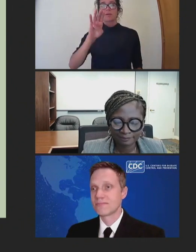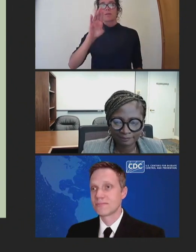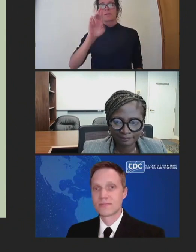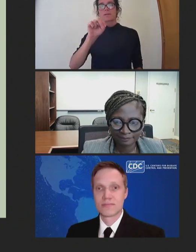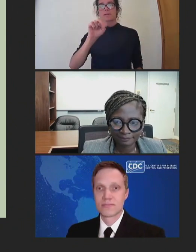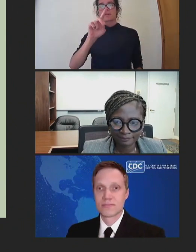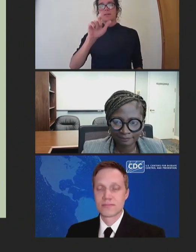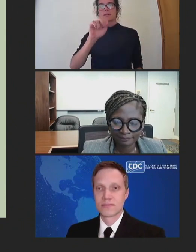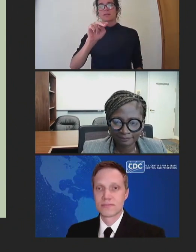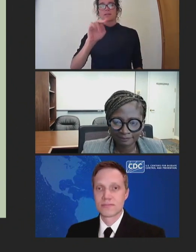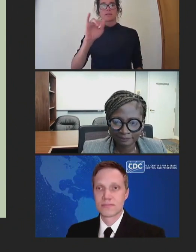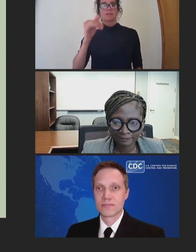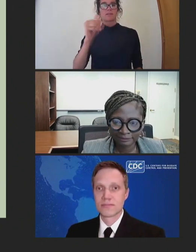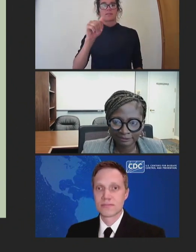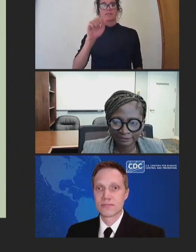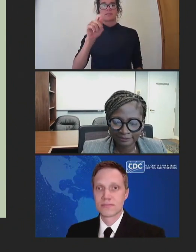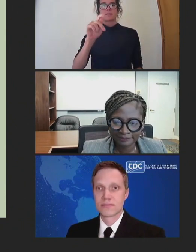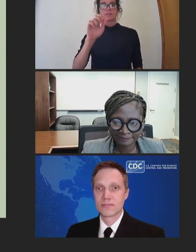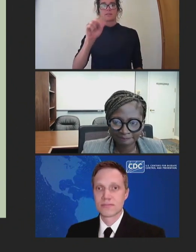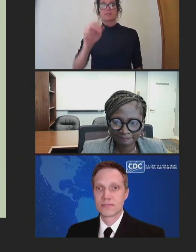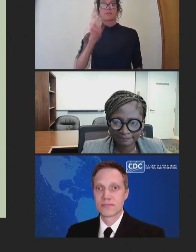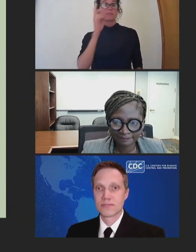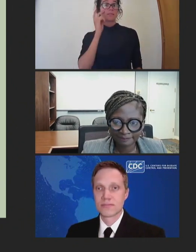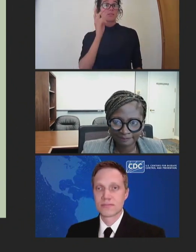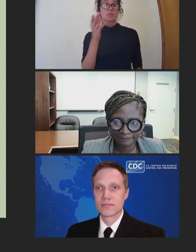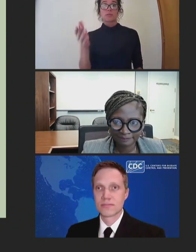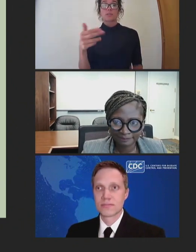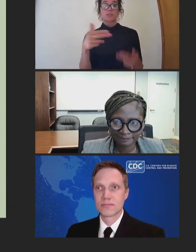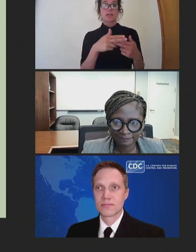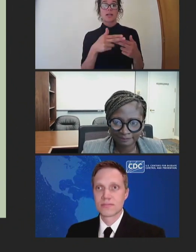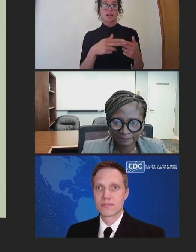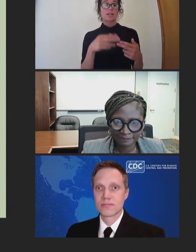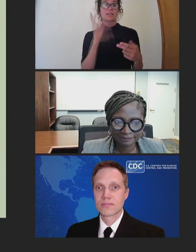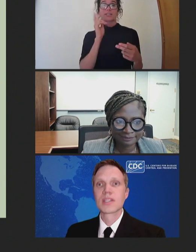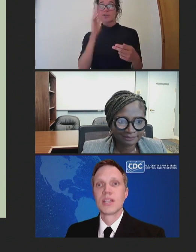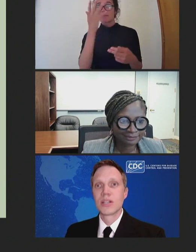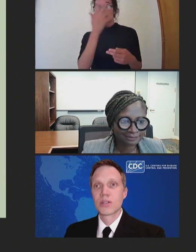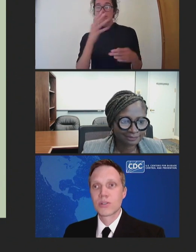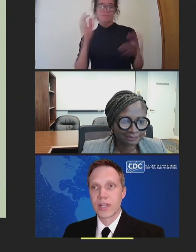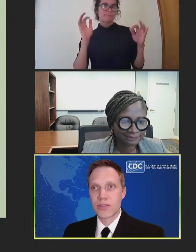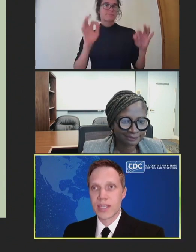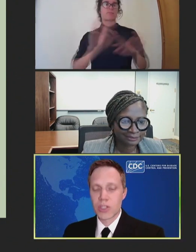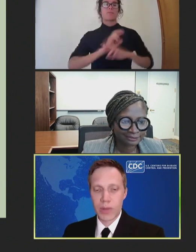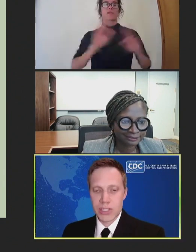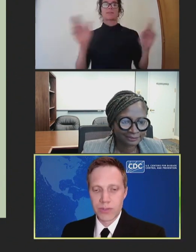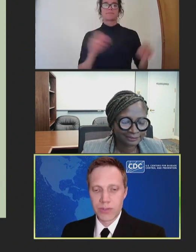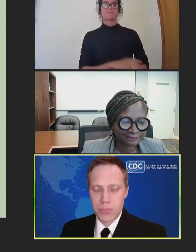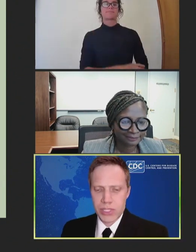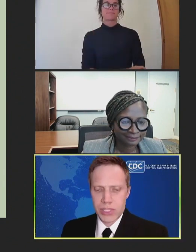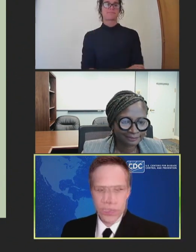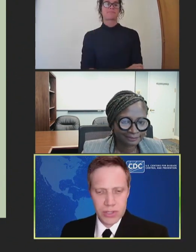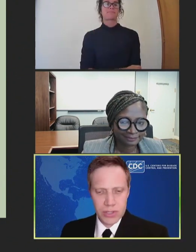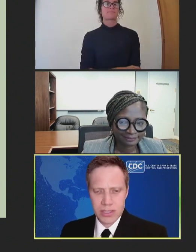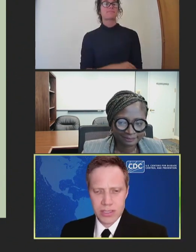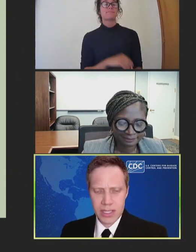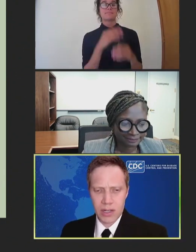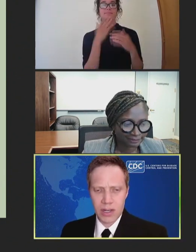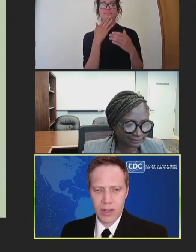I see you on the slide. And your slides are up. And I see your face. Brendan Jackson: Great. Thanks so much and really appreciate the opportunity to be here with